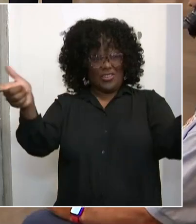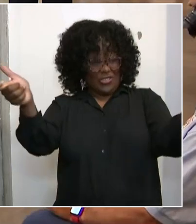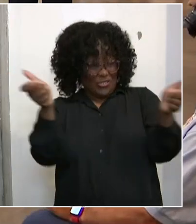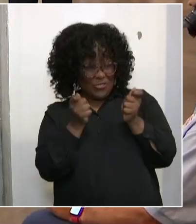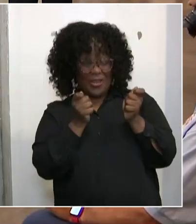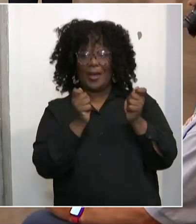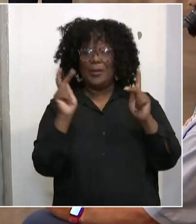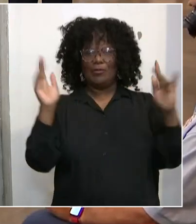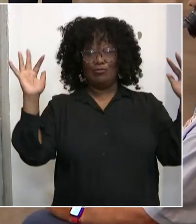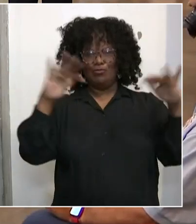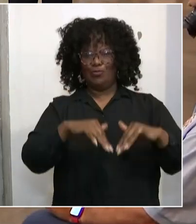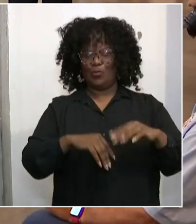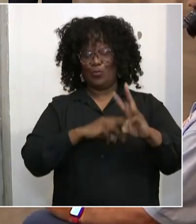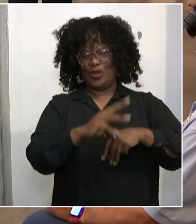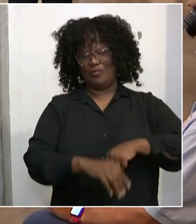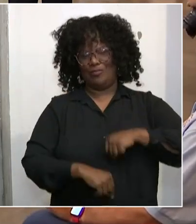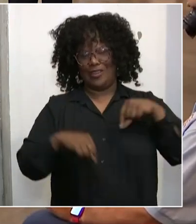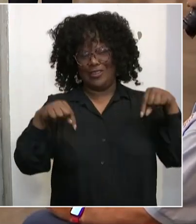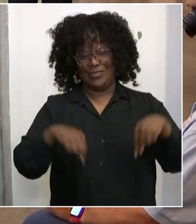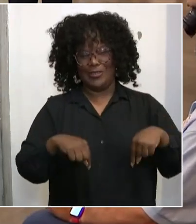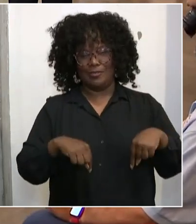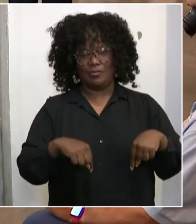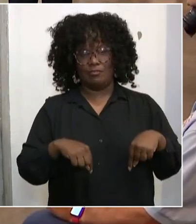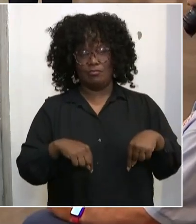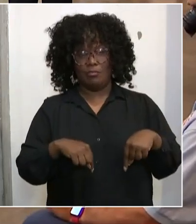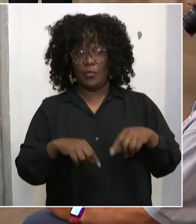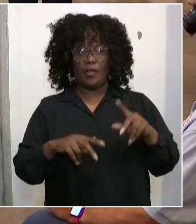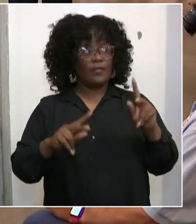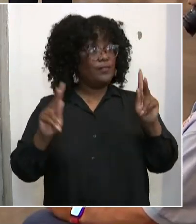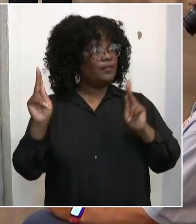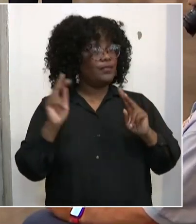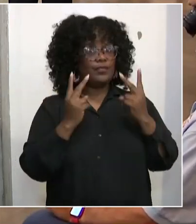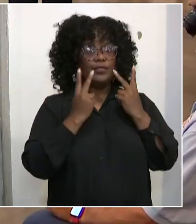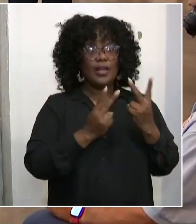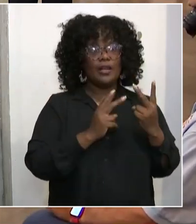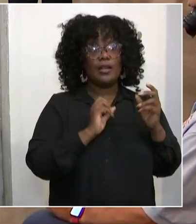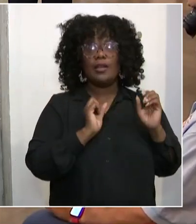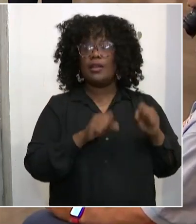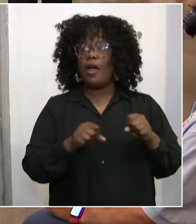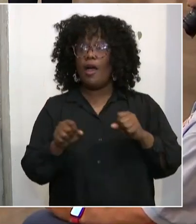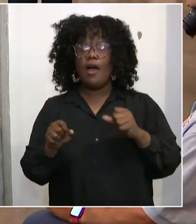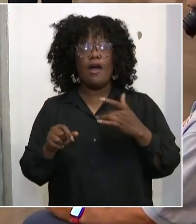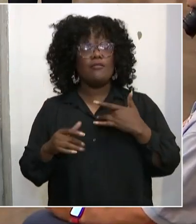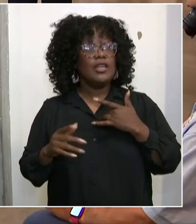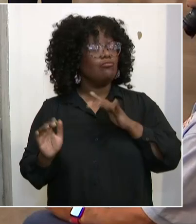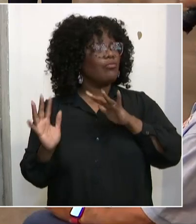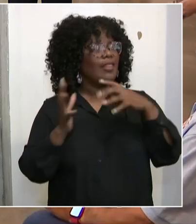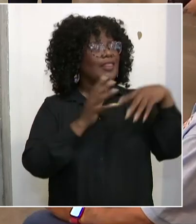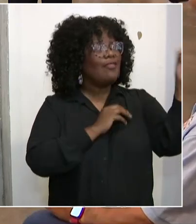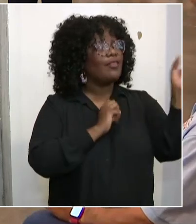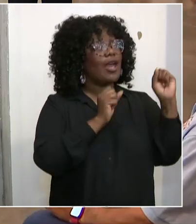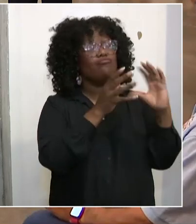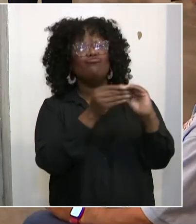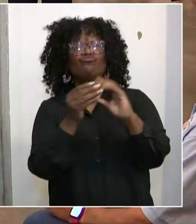when people leave here they're gonna be talking about us as a city and they're gonna be saying what a great time they had, uh, in DC.